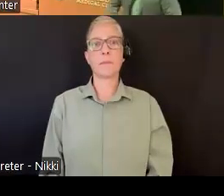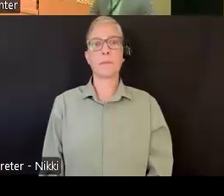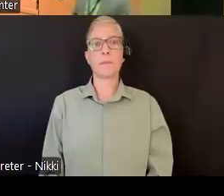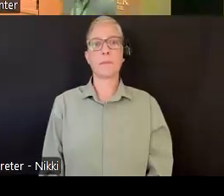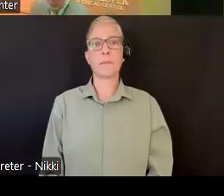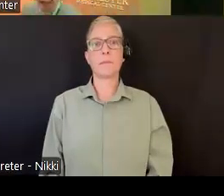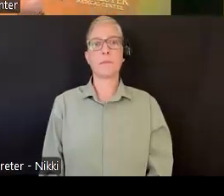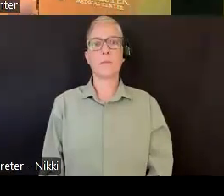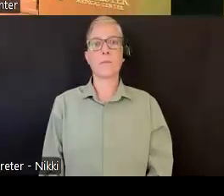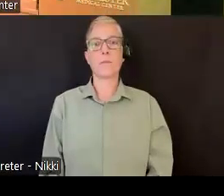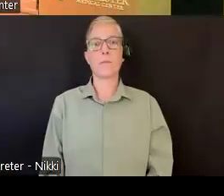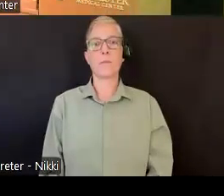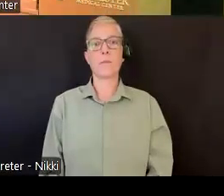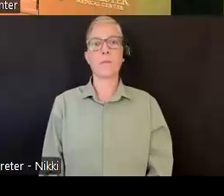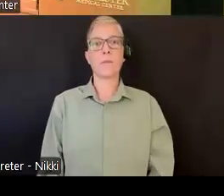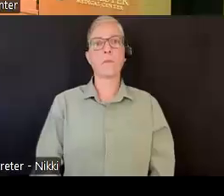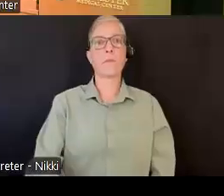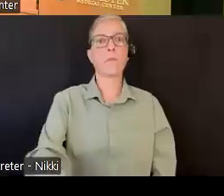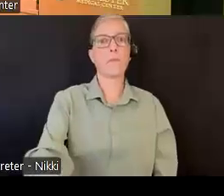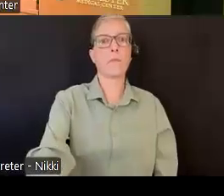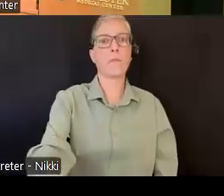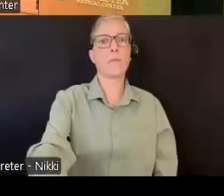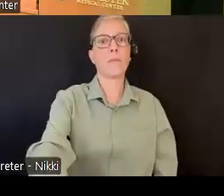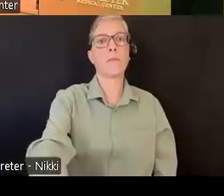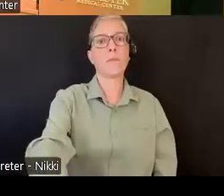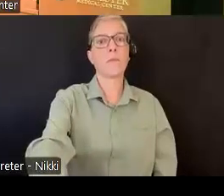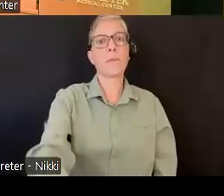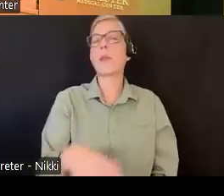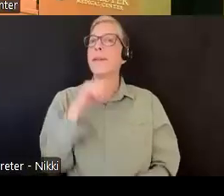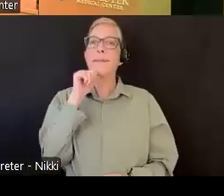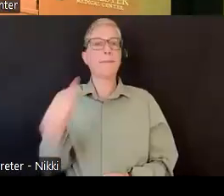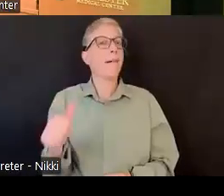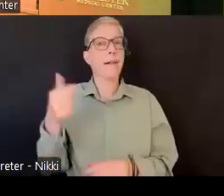so, as a spoiler alert, this is not Greensboro, Alabama. Um, this is for those of you who are